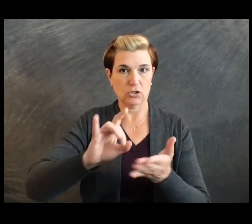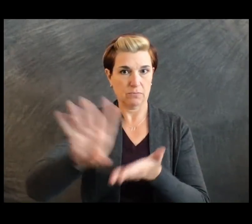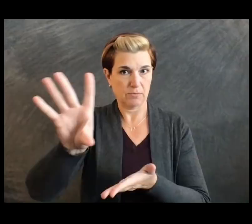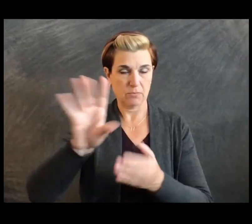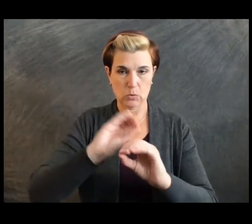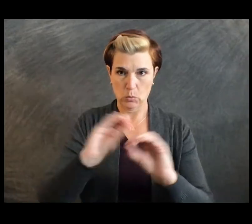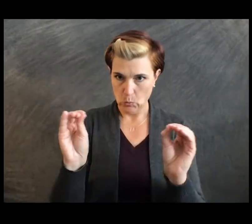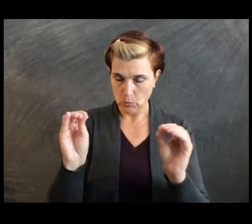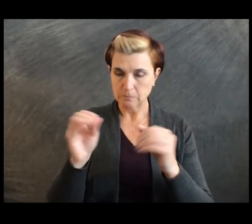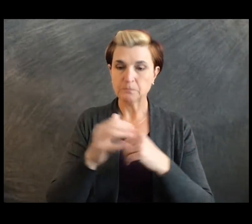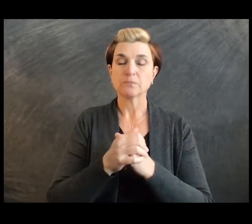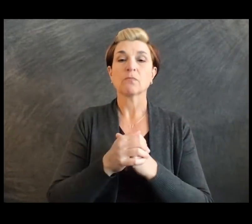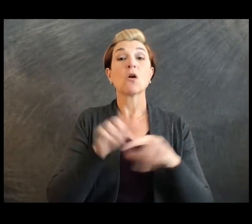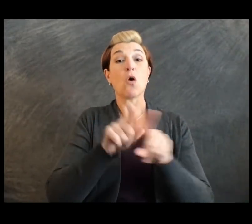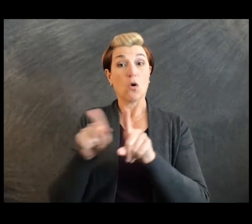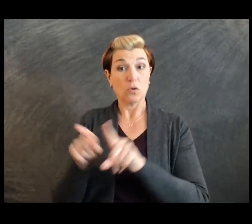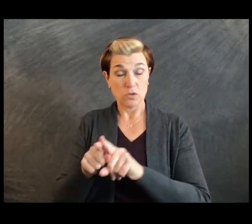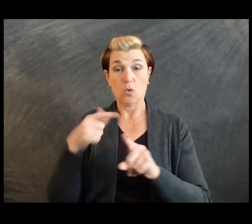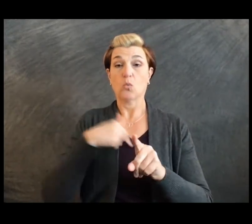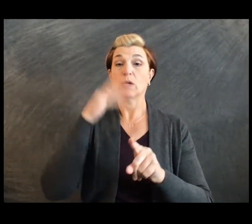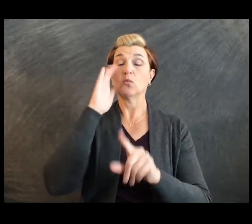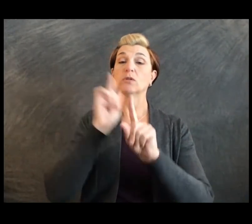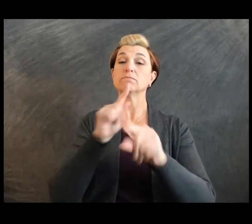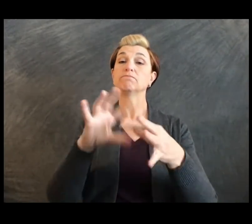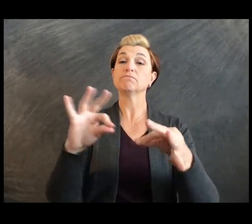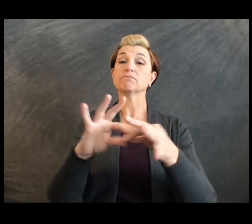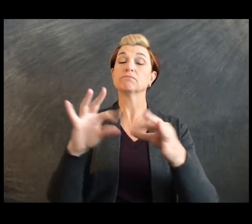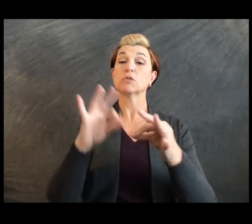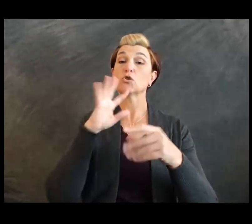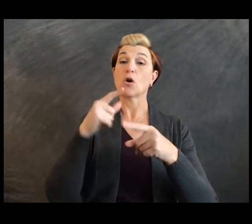progress that we're making on testing but on Monday we'll be detailing for the